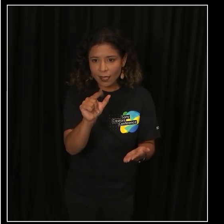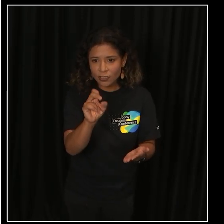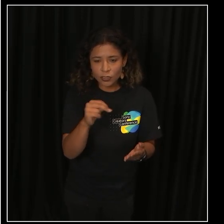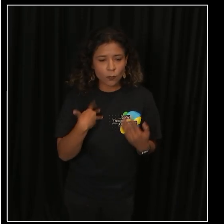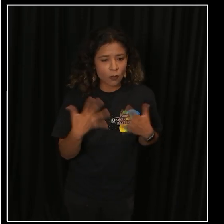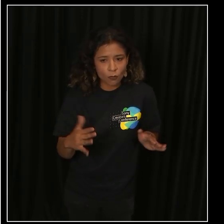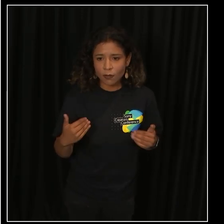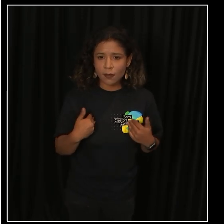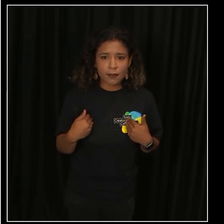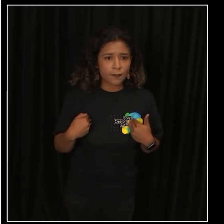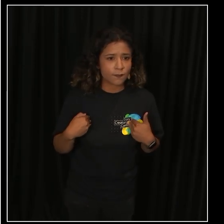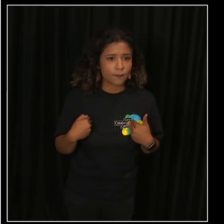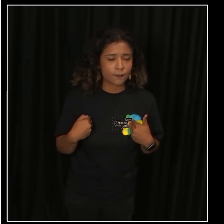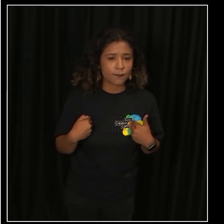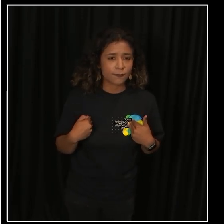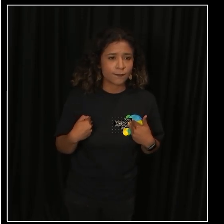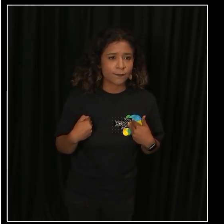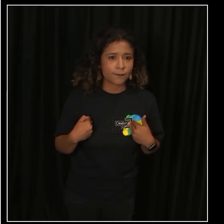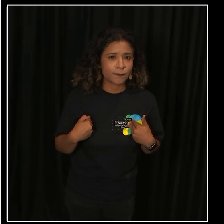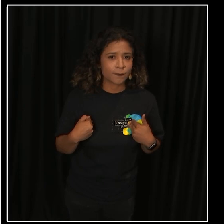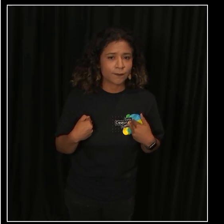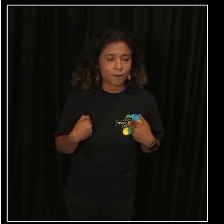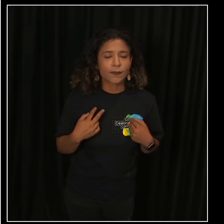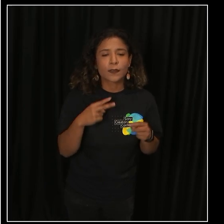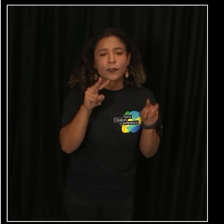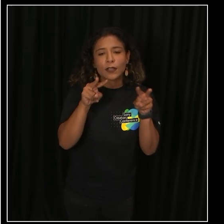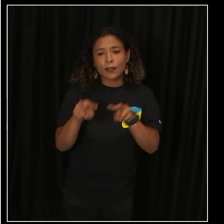First, let us look at the case of a Rayleigh scattering.